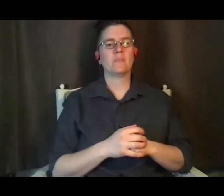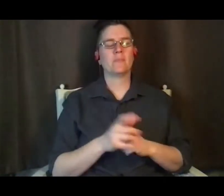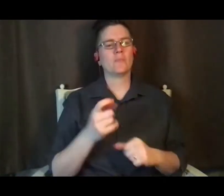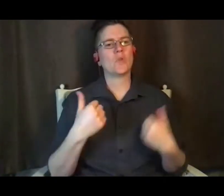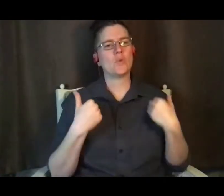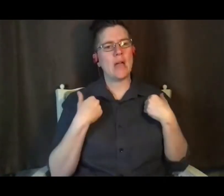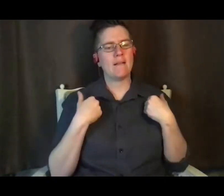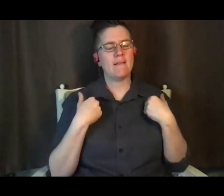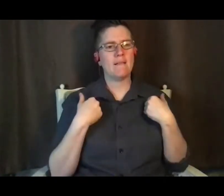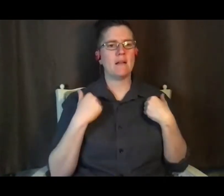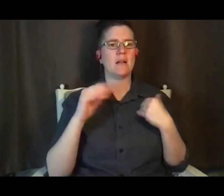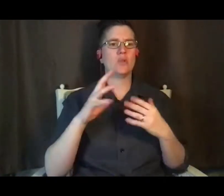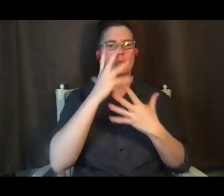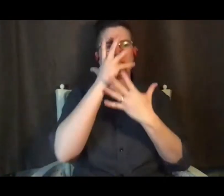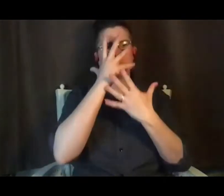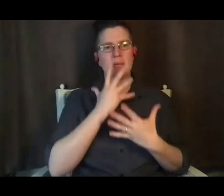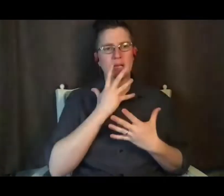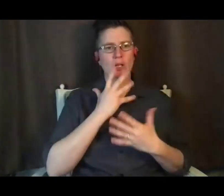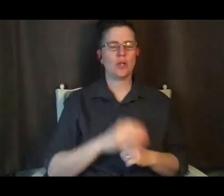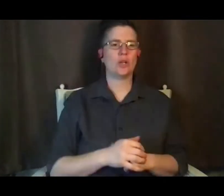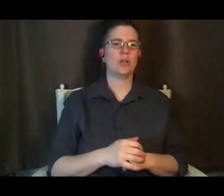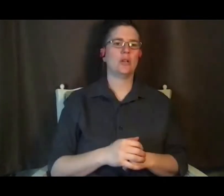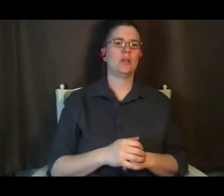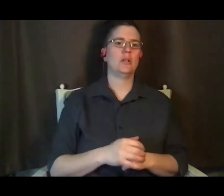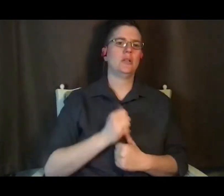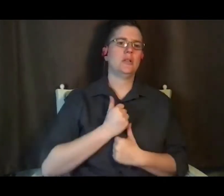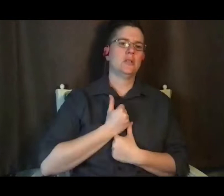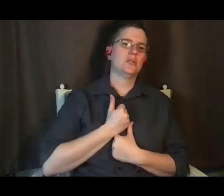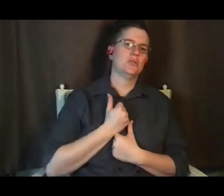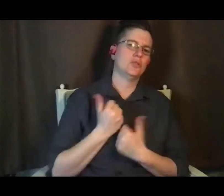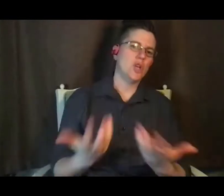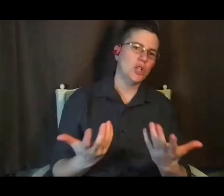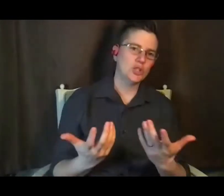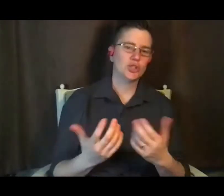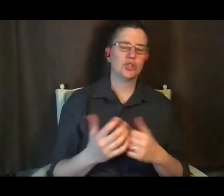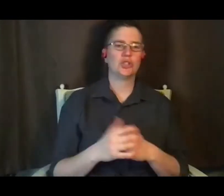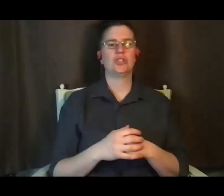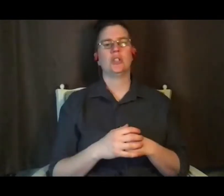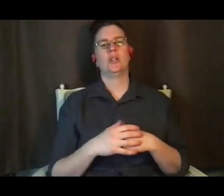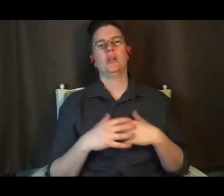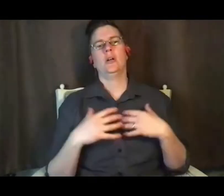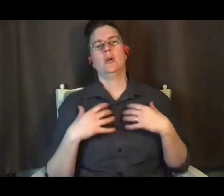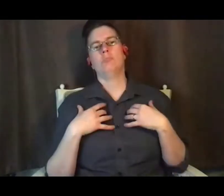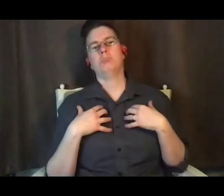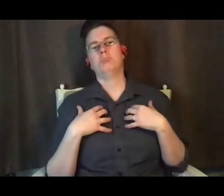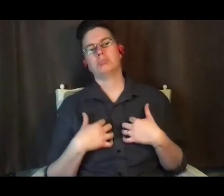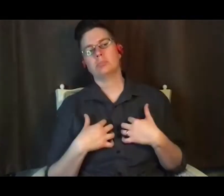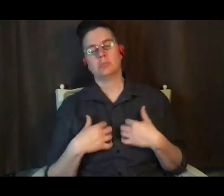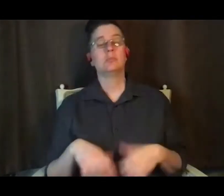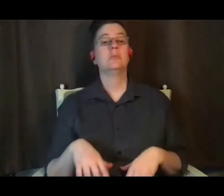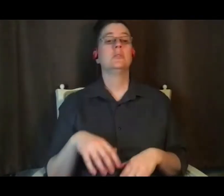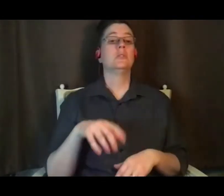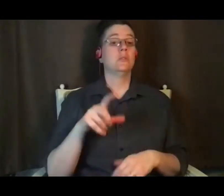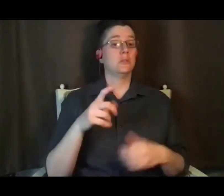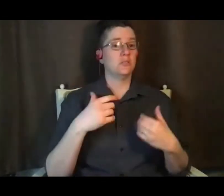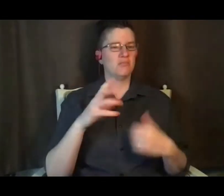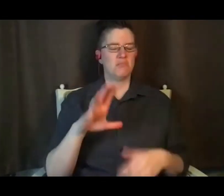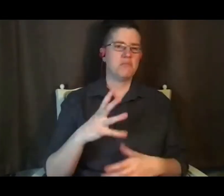your despair exhaustion bone weariness have you carried with you your annoyance your frustration